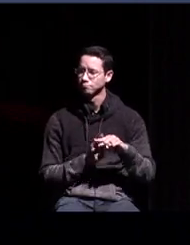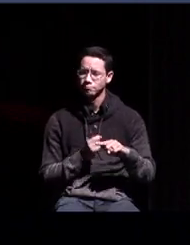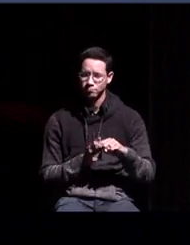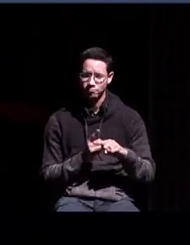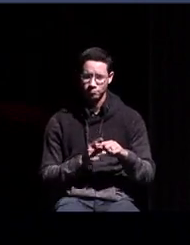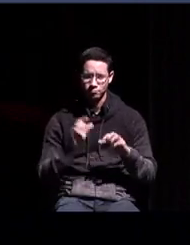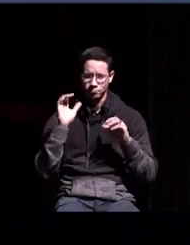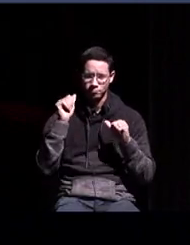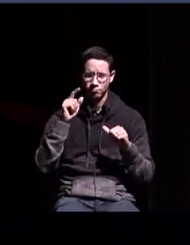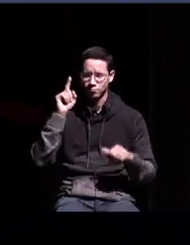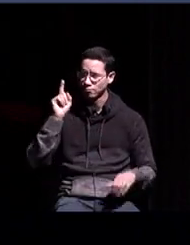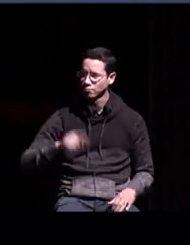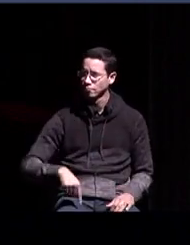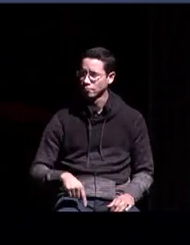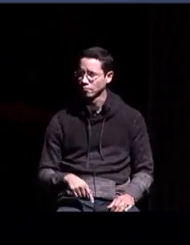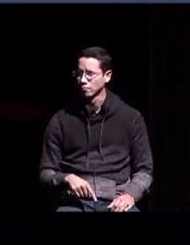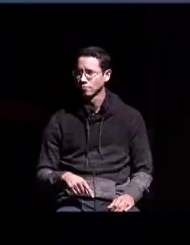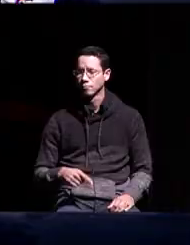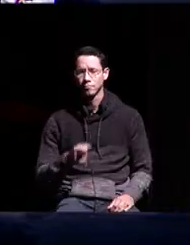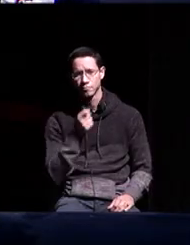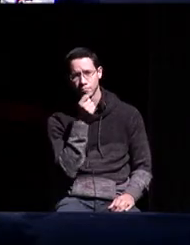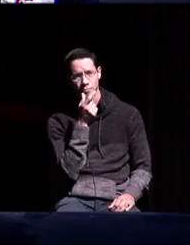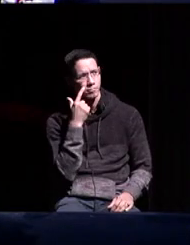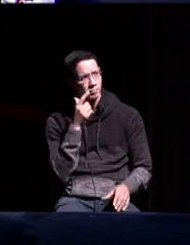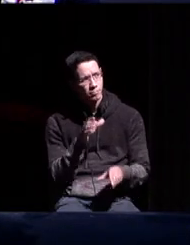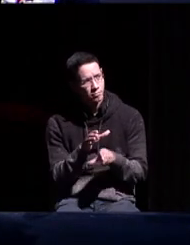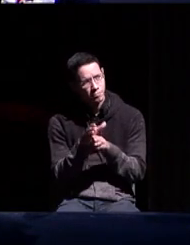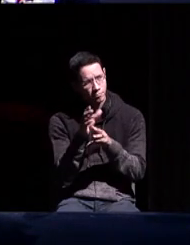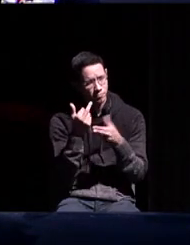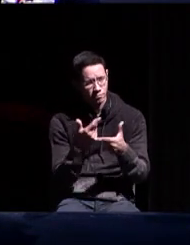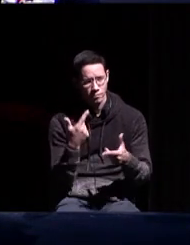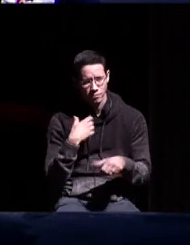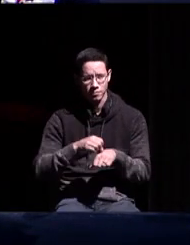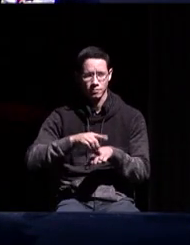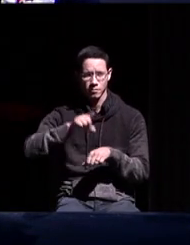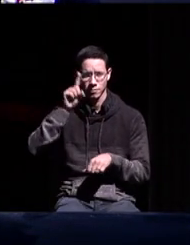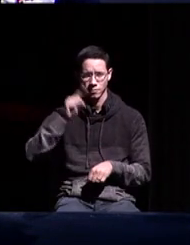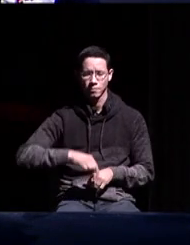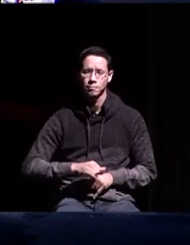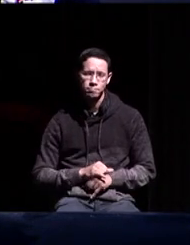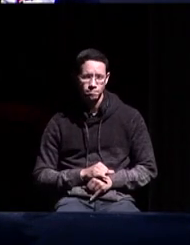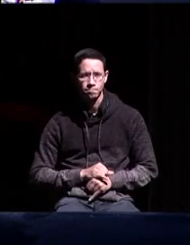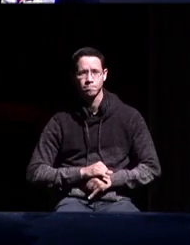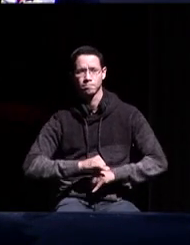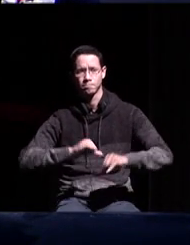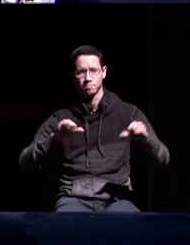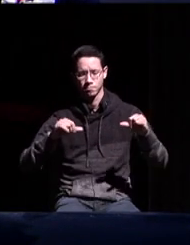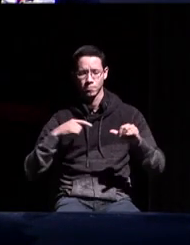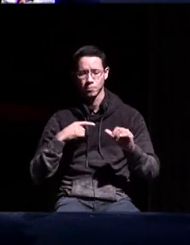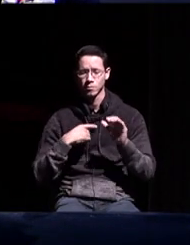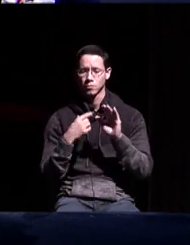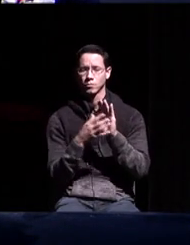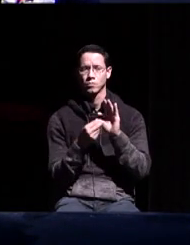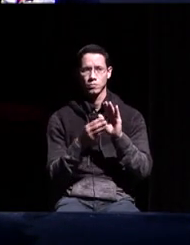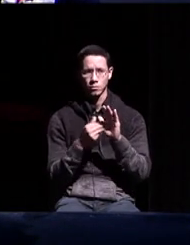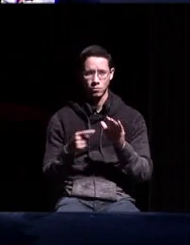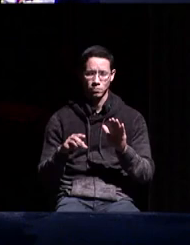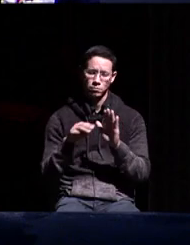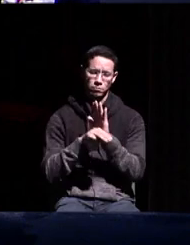“the critical look” we are having. Here we have contents and methodologies,